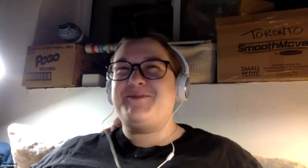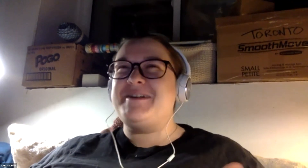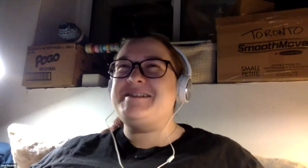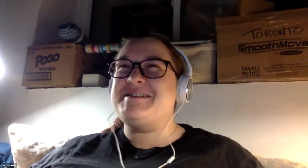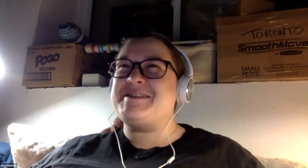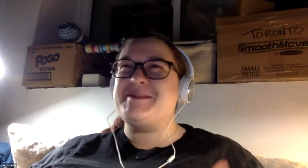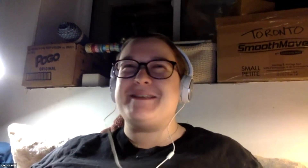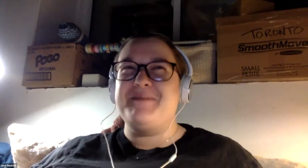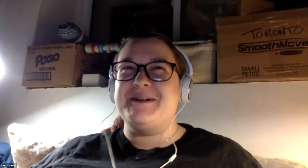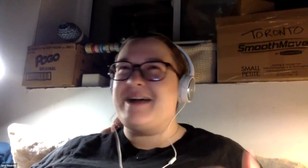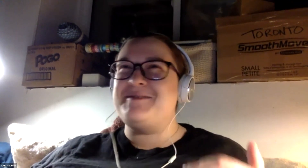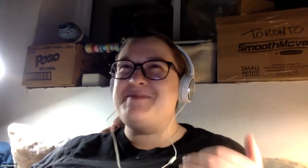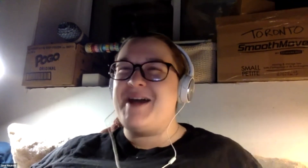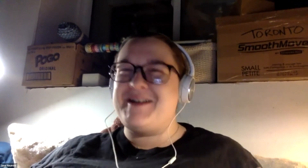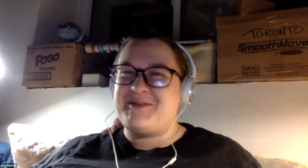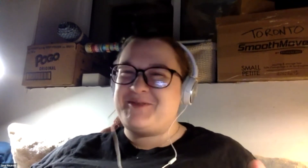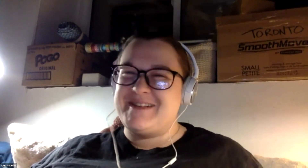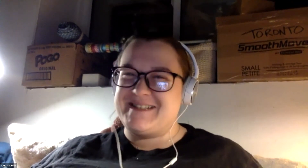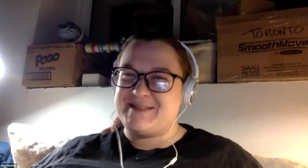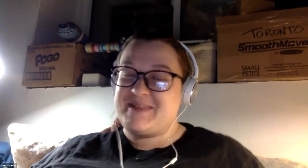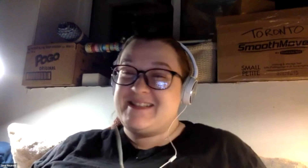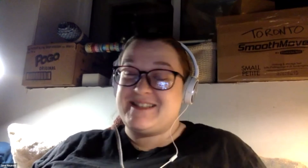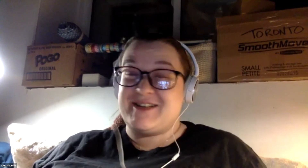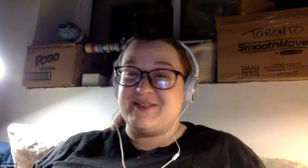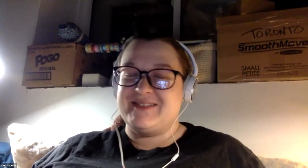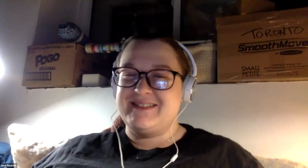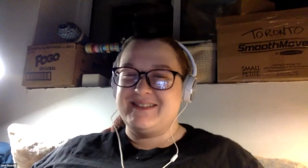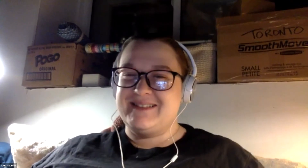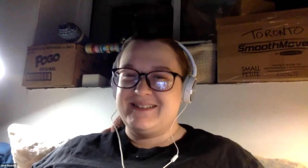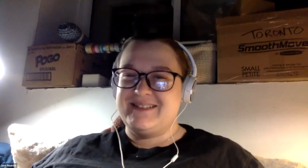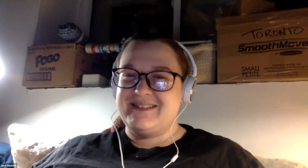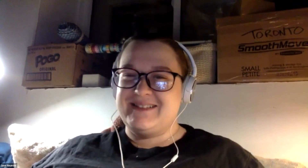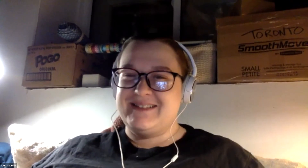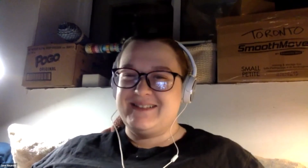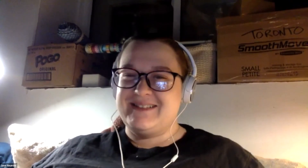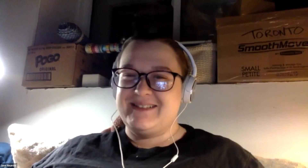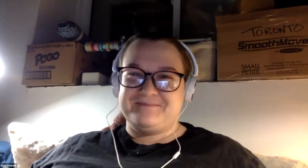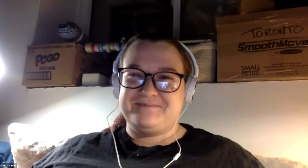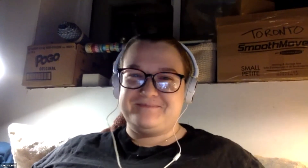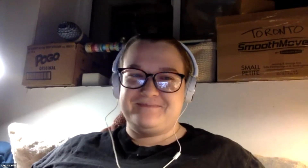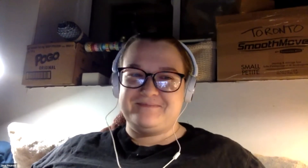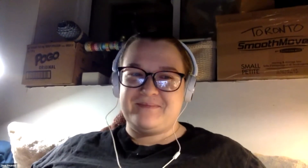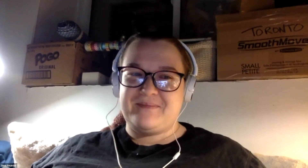Fringe is so seminal, how do you not know what Fringe is?" But they just don't. [Anita] They don't.